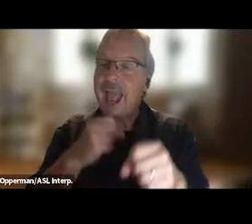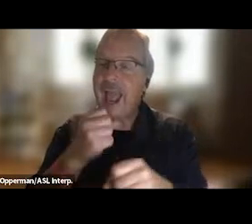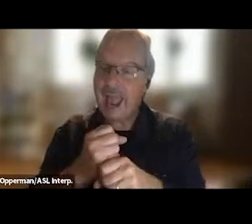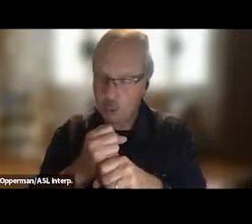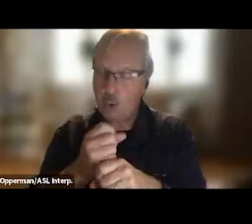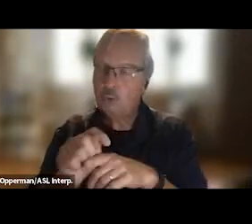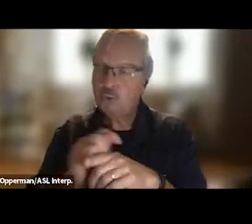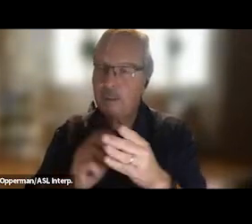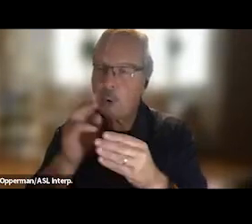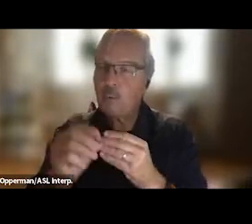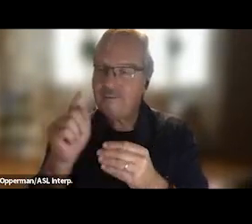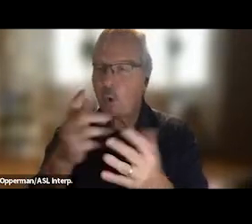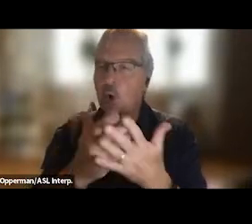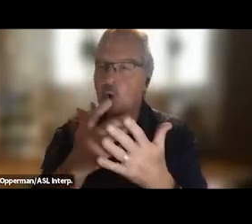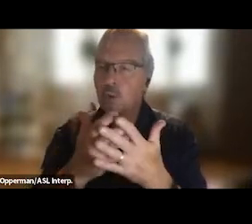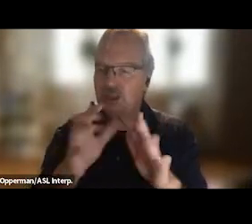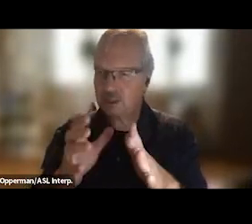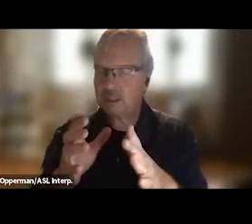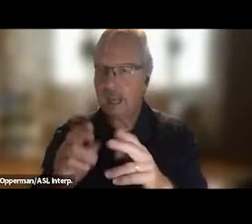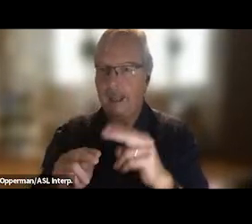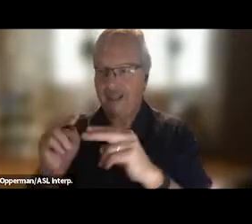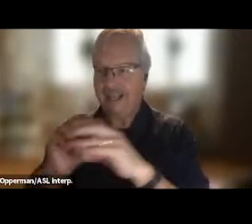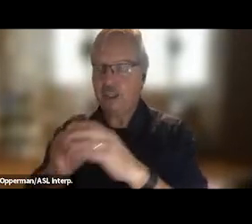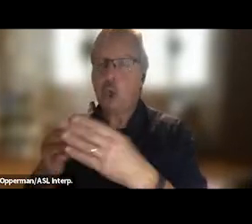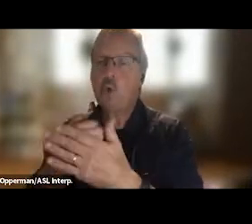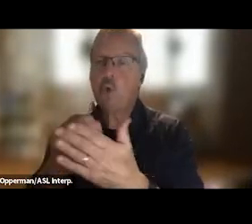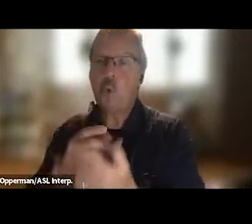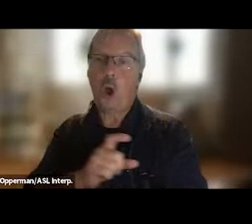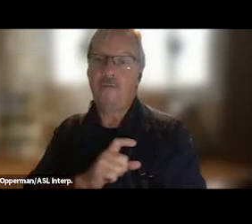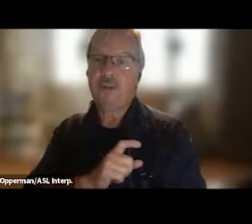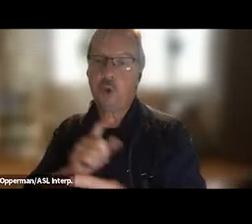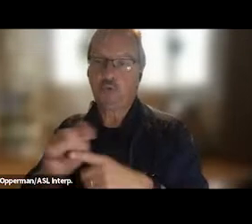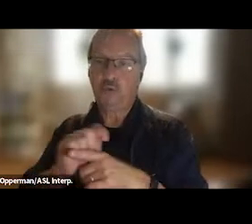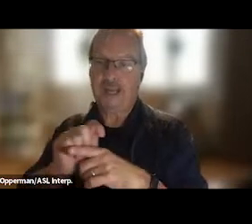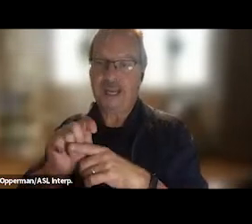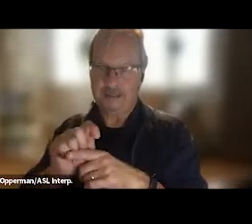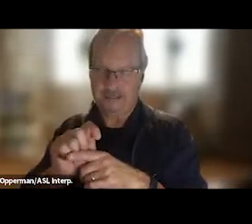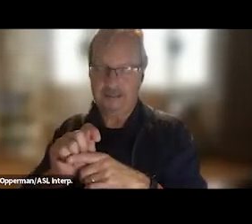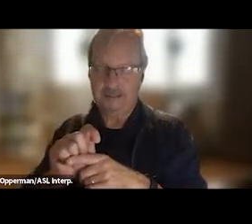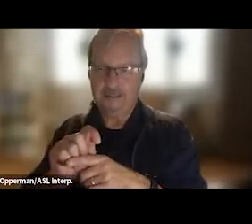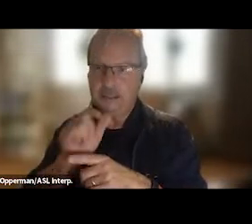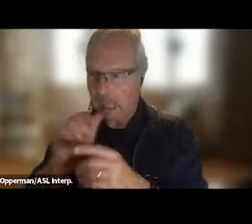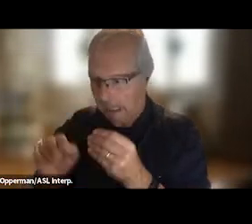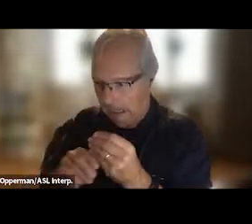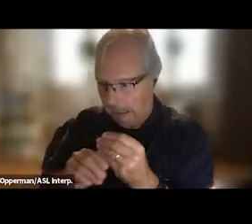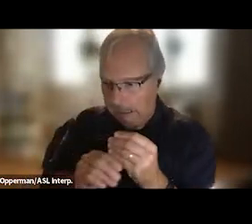and building it into new officer training. So it doesn't seem sort of like in addition on site, this is very much now embedded